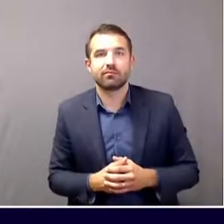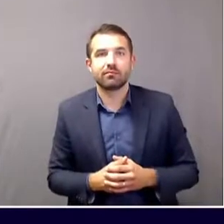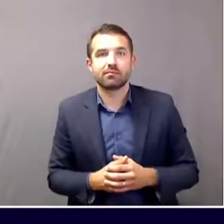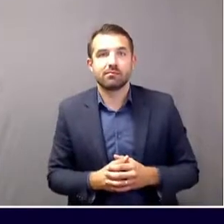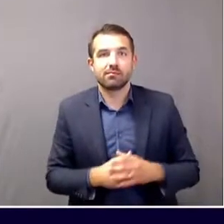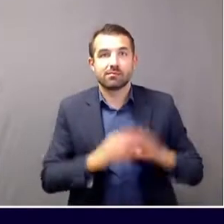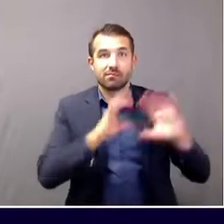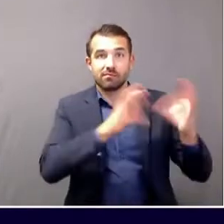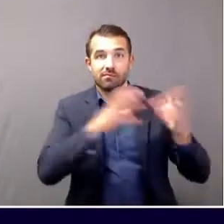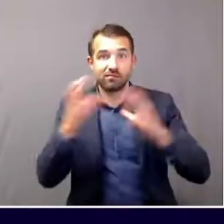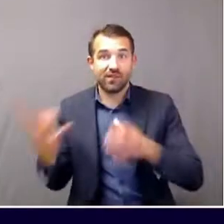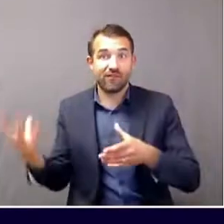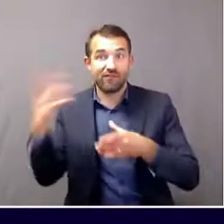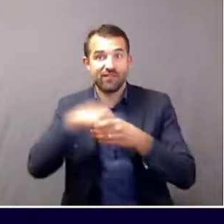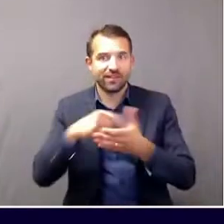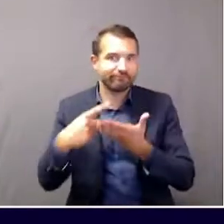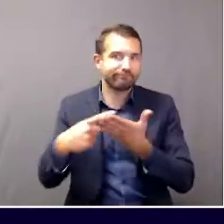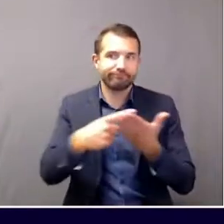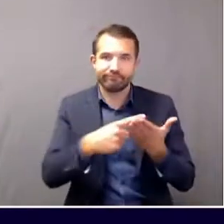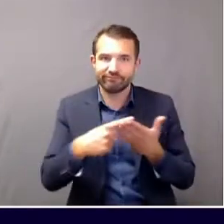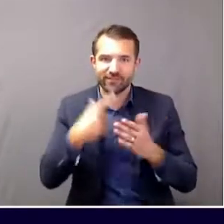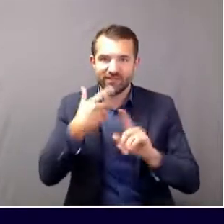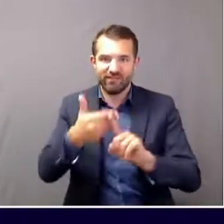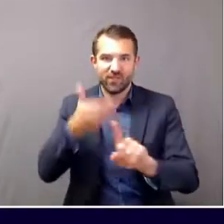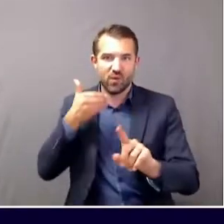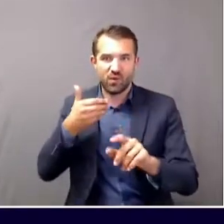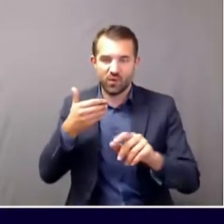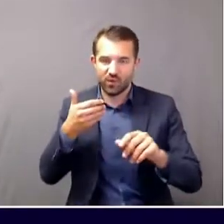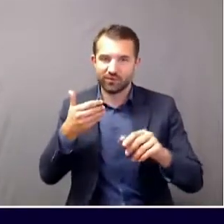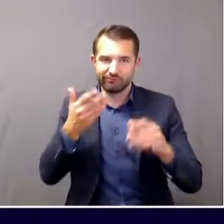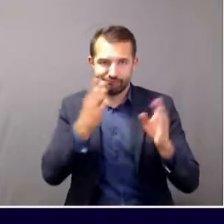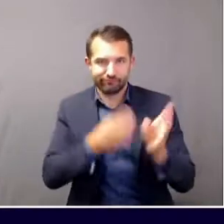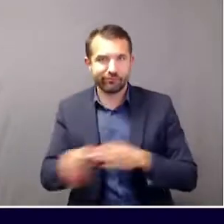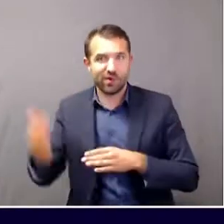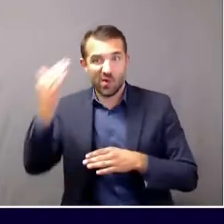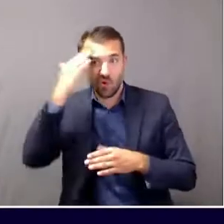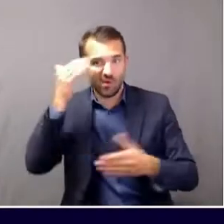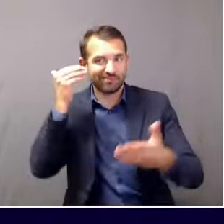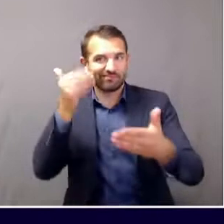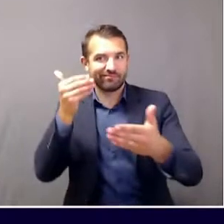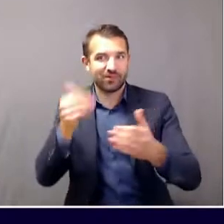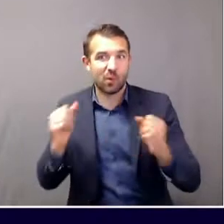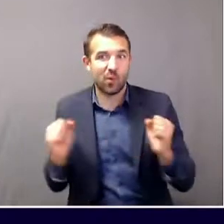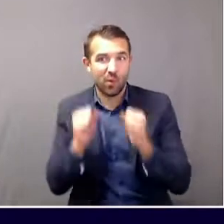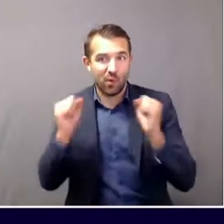this reading recognizing that